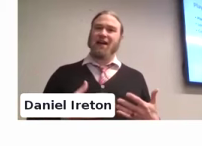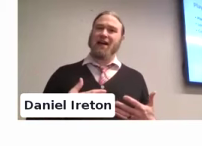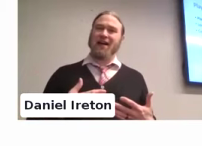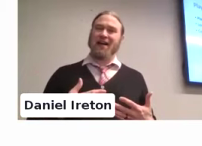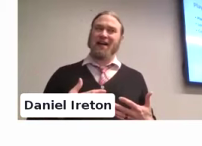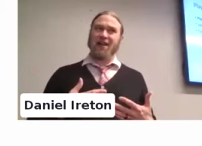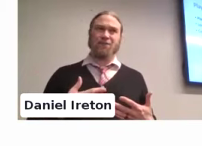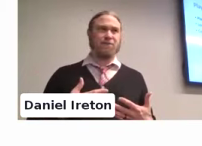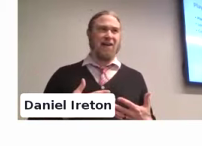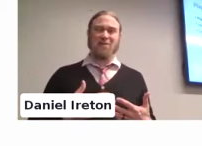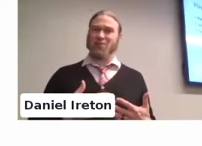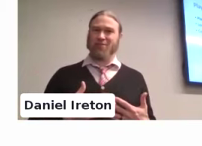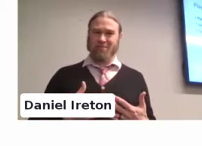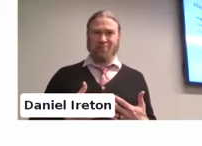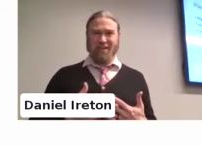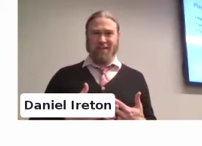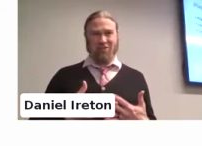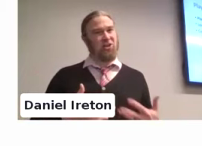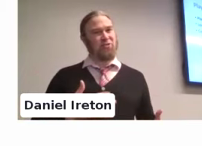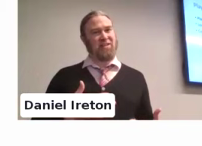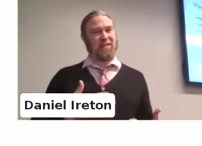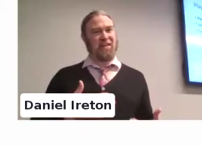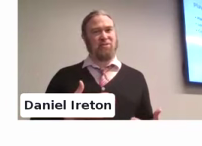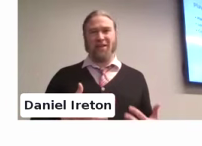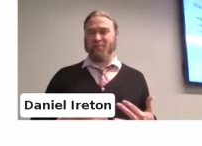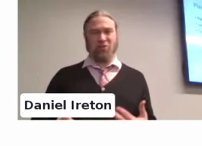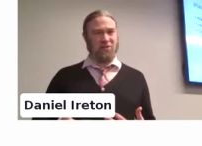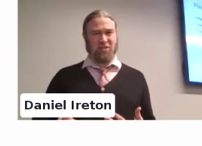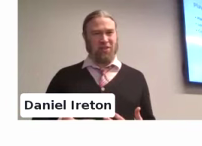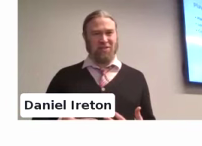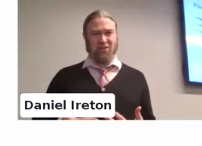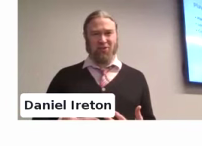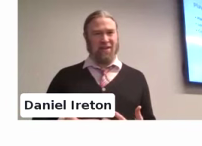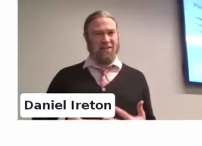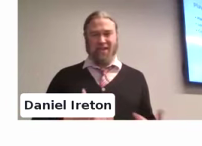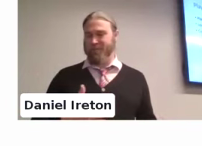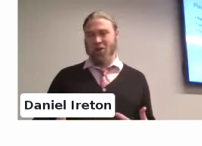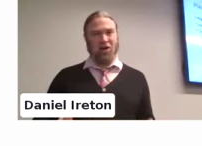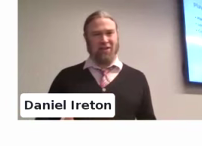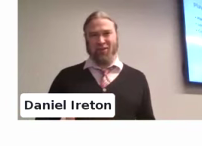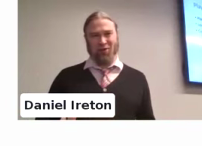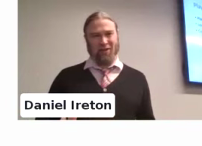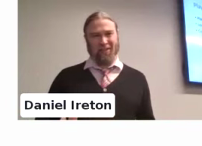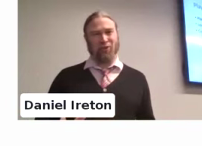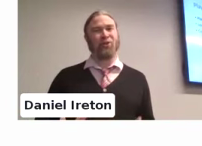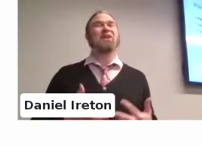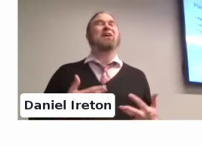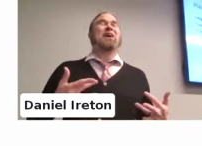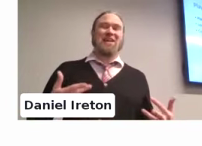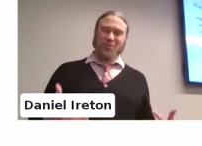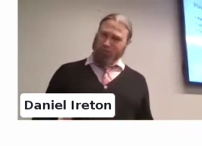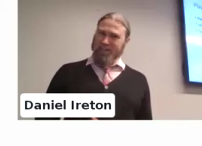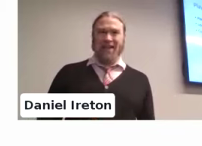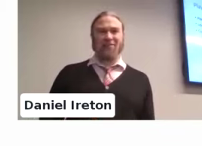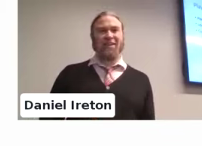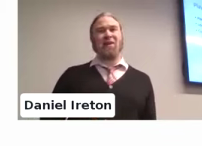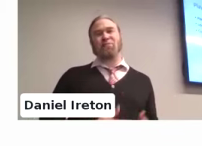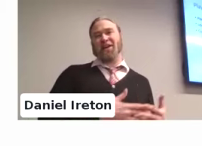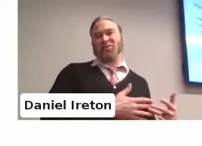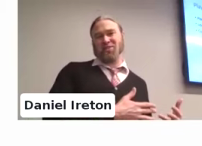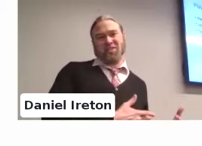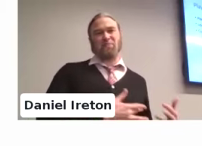And not just in terms of, you know, vision or motor control, but also, experience as a gamer.